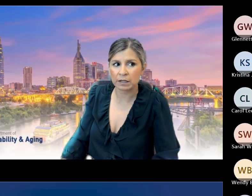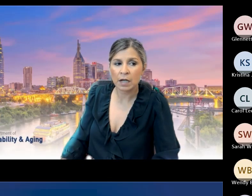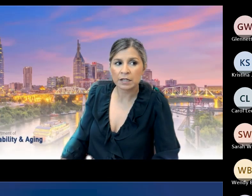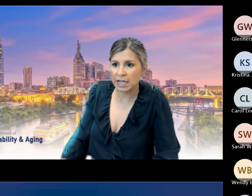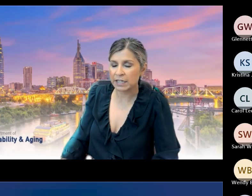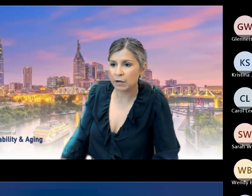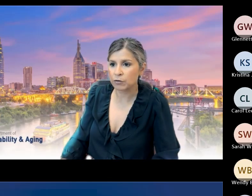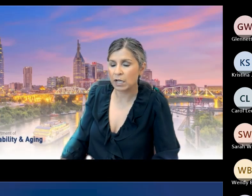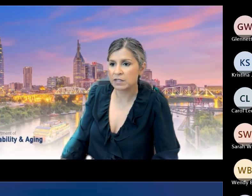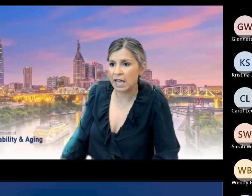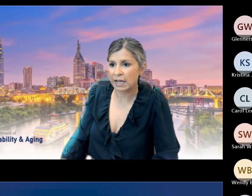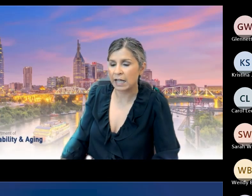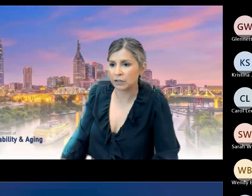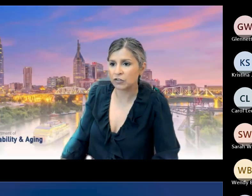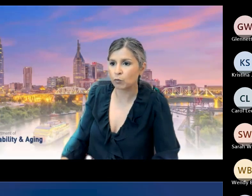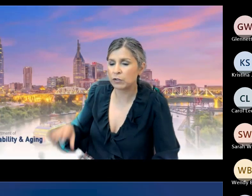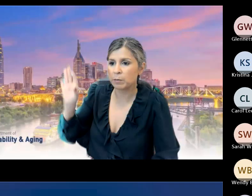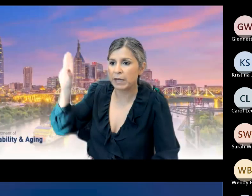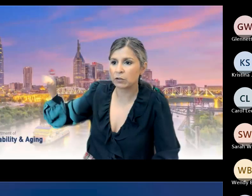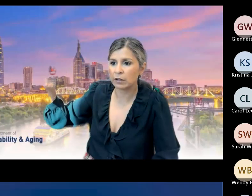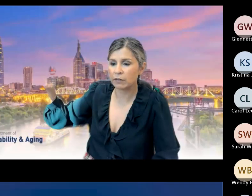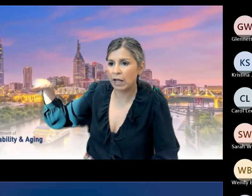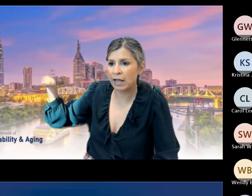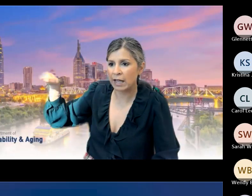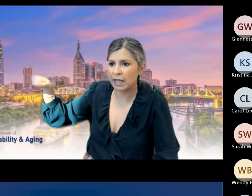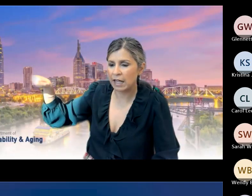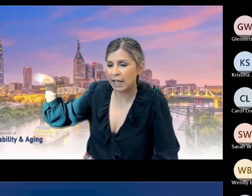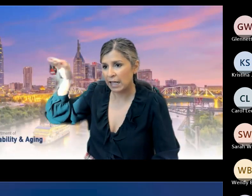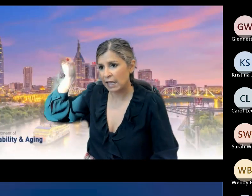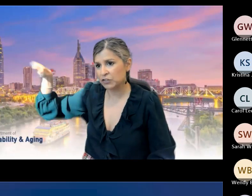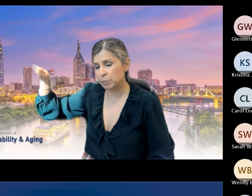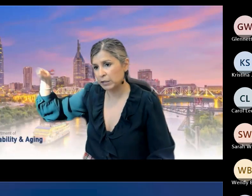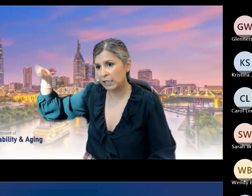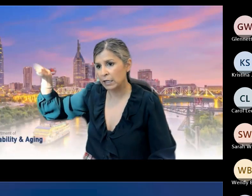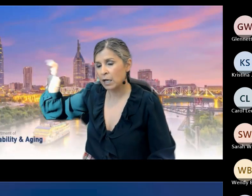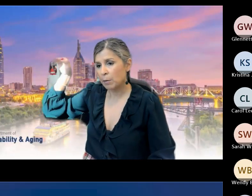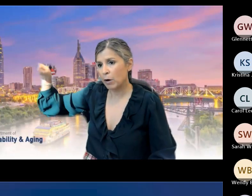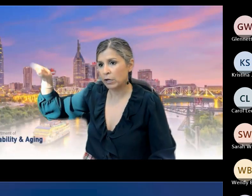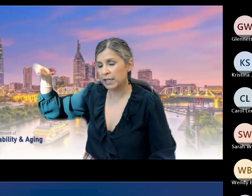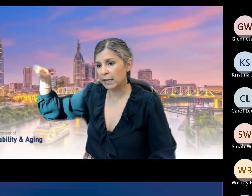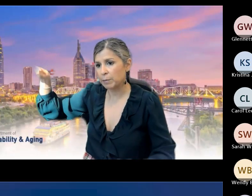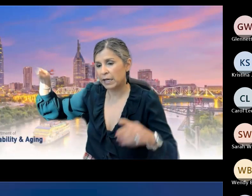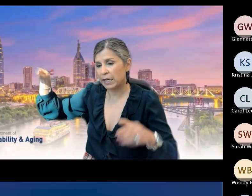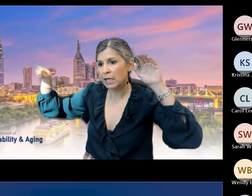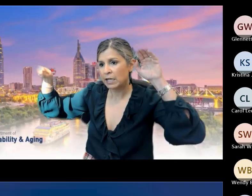TennCare does that we do the medical eligibility part on Katie Beckett.